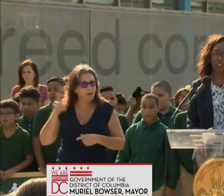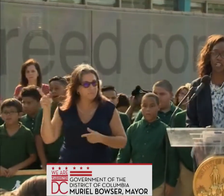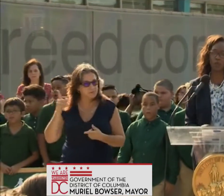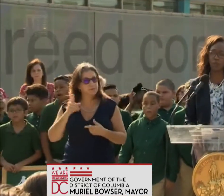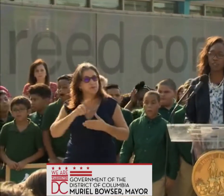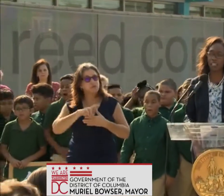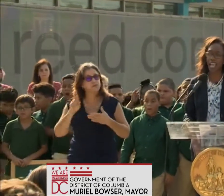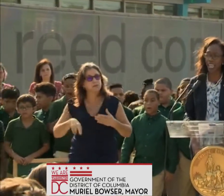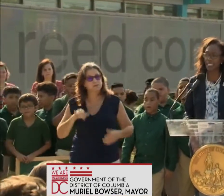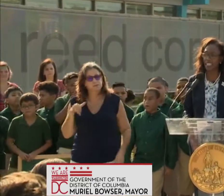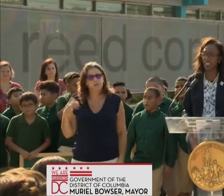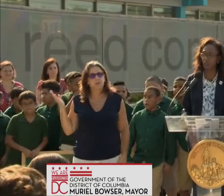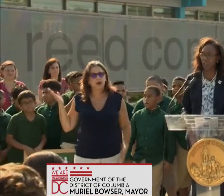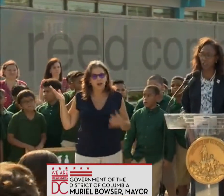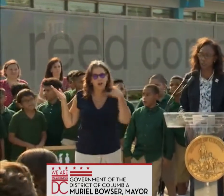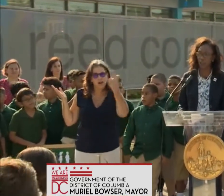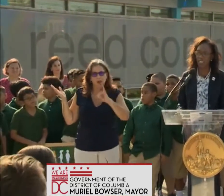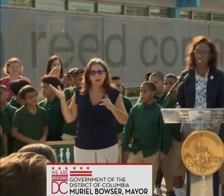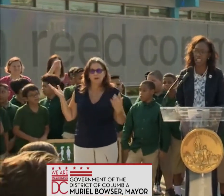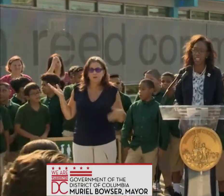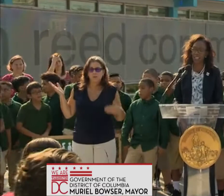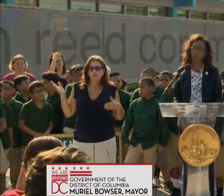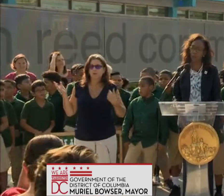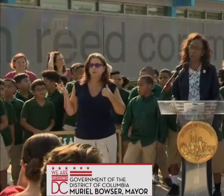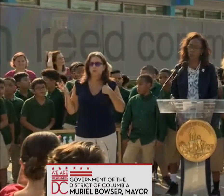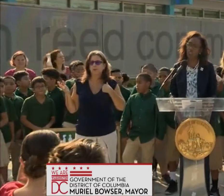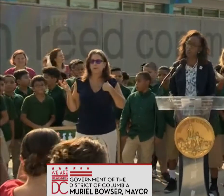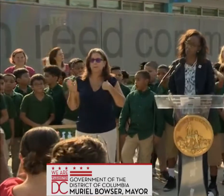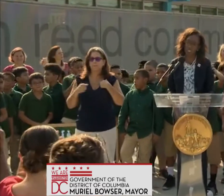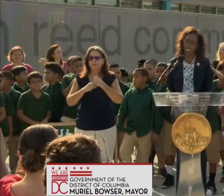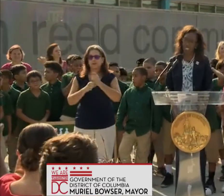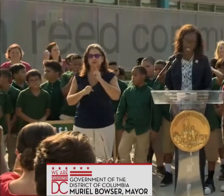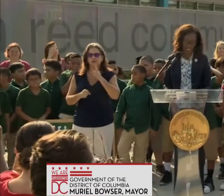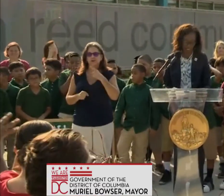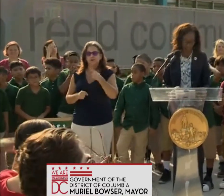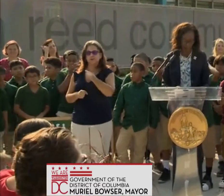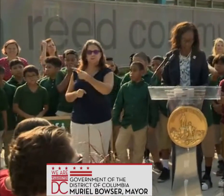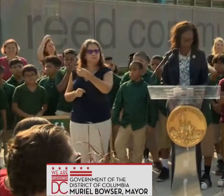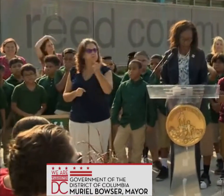that we build assets for the community and the ward 1 community is no different